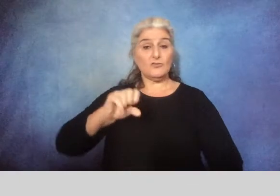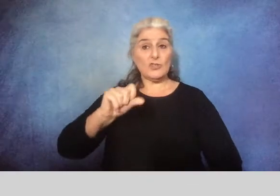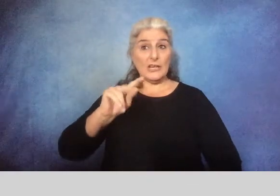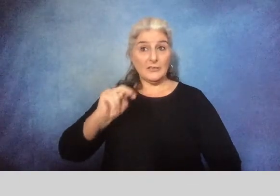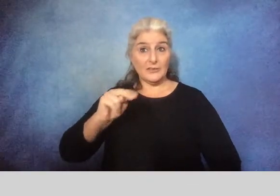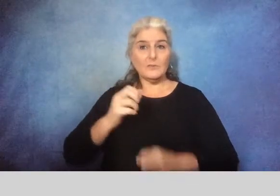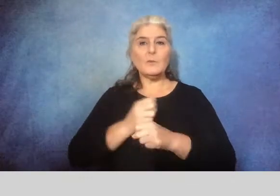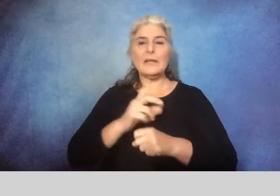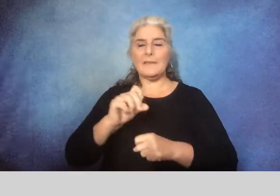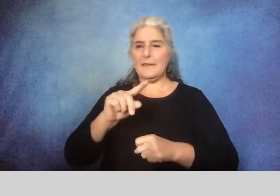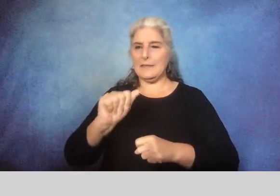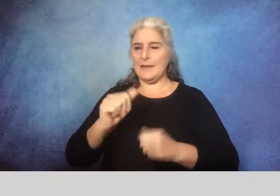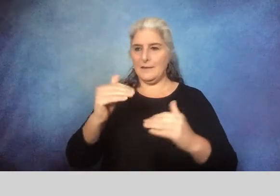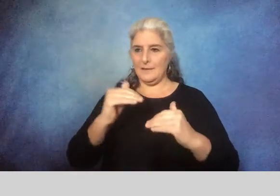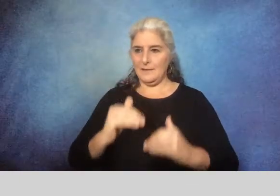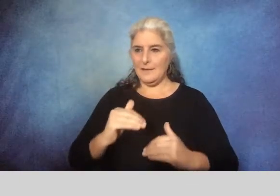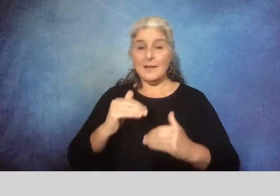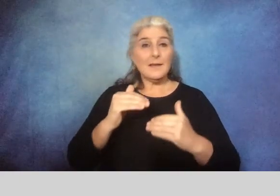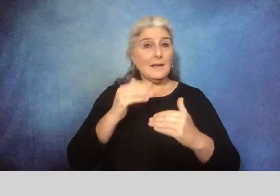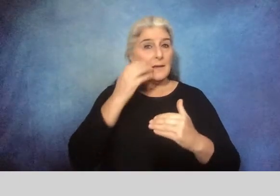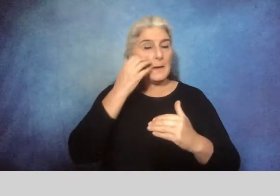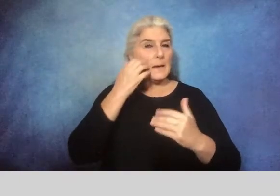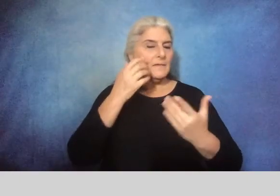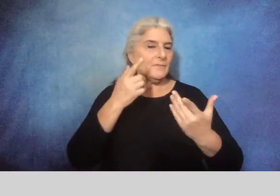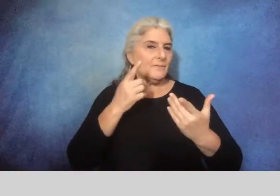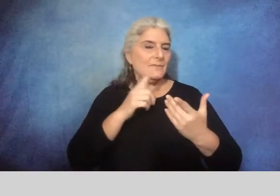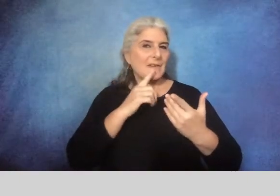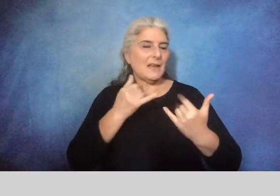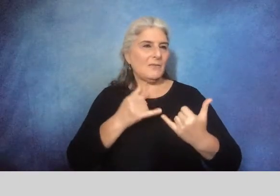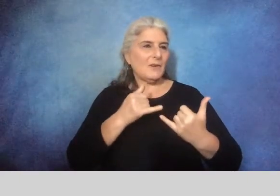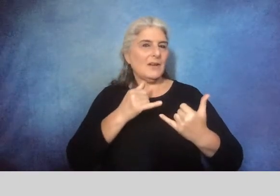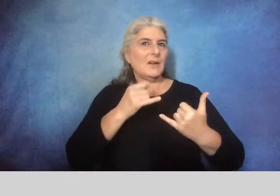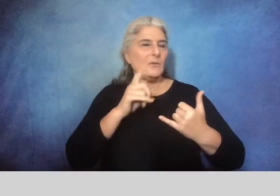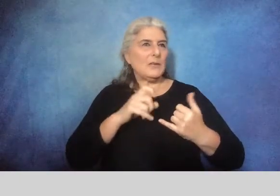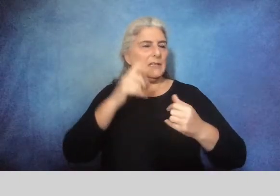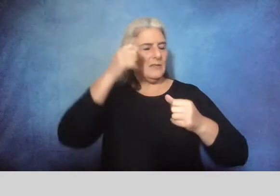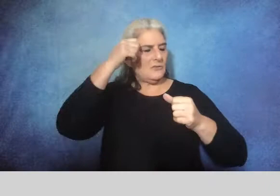Next is, figuring out what data need to be printed.